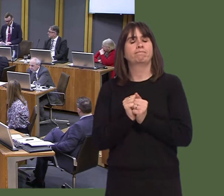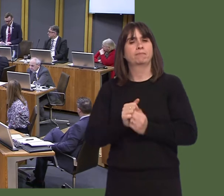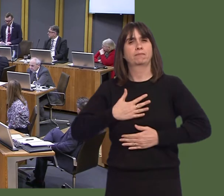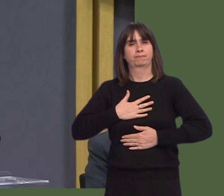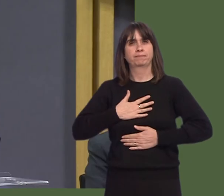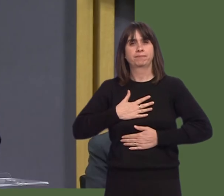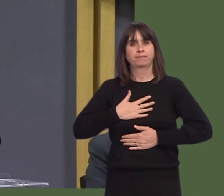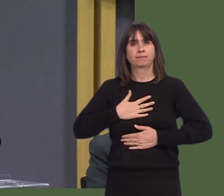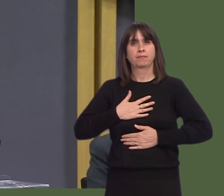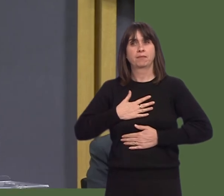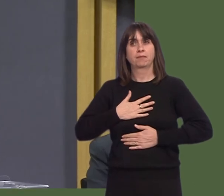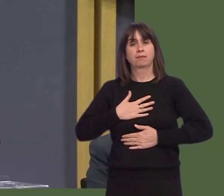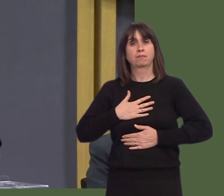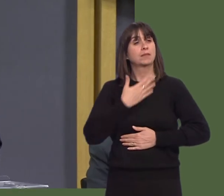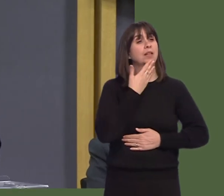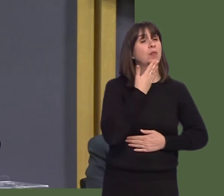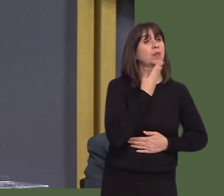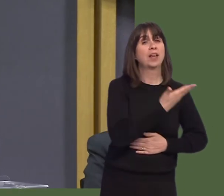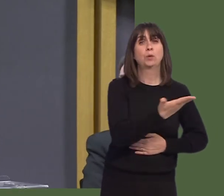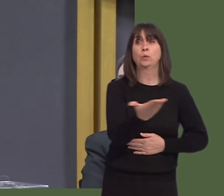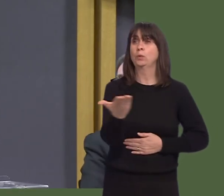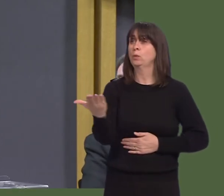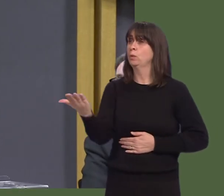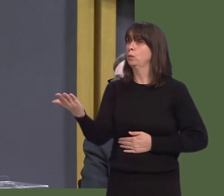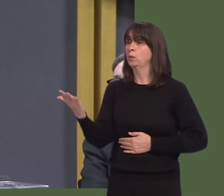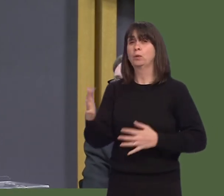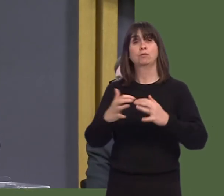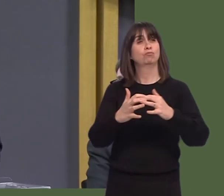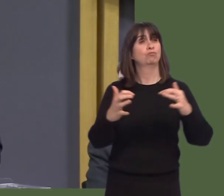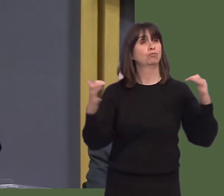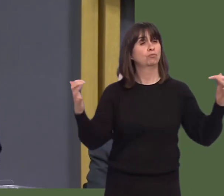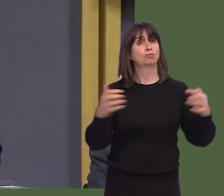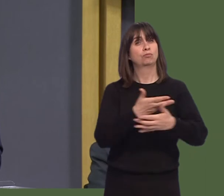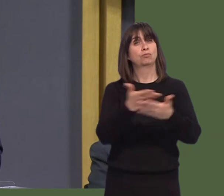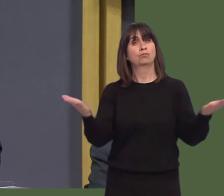The Valleys ministerial taskforce will improve outcomes as well, of course, for the valleys of South Wales West. Caroline Jones AM: Thank you, First Minister.